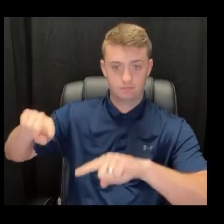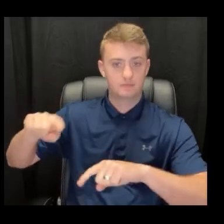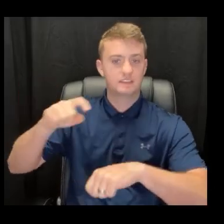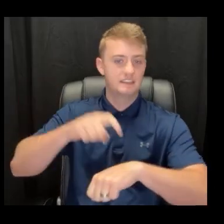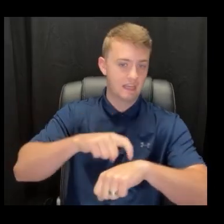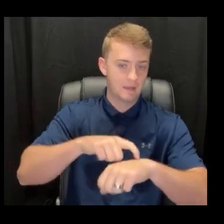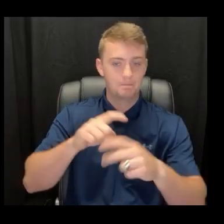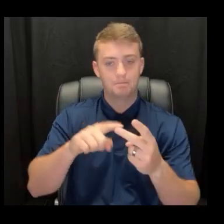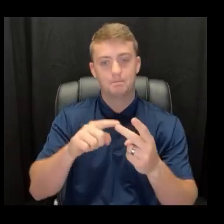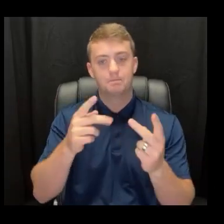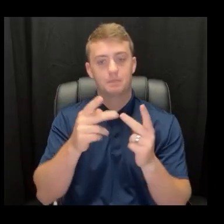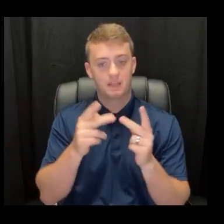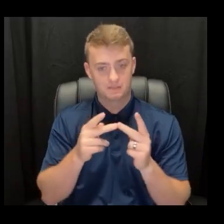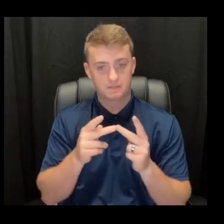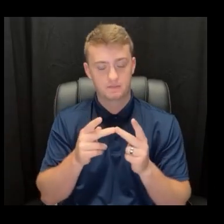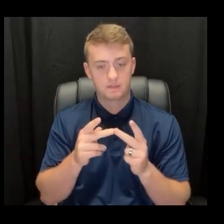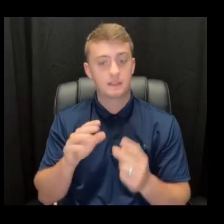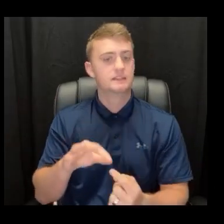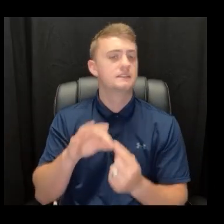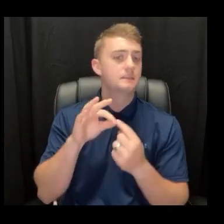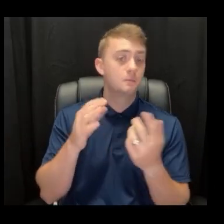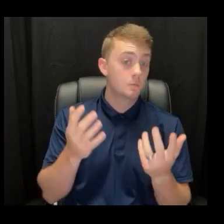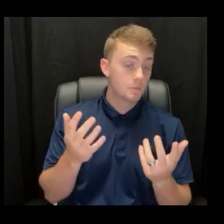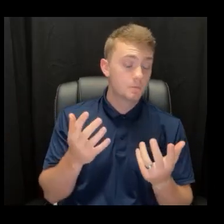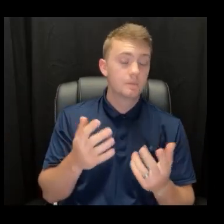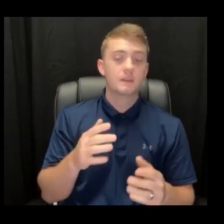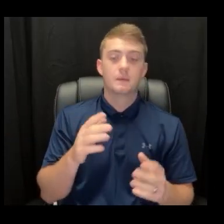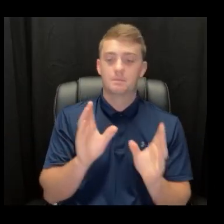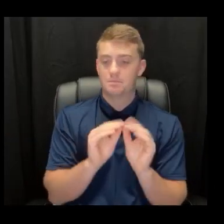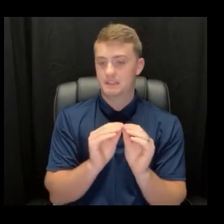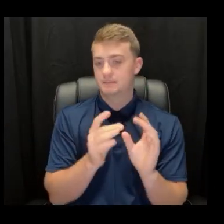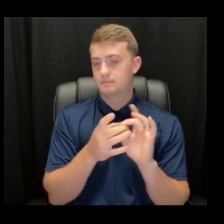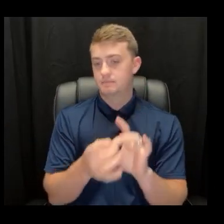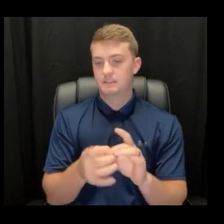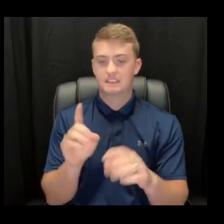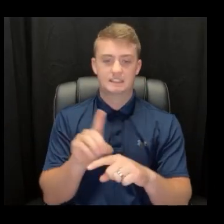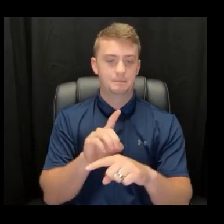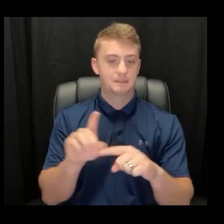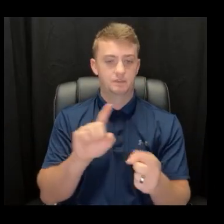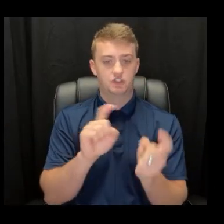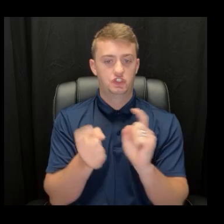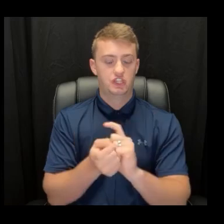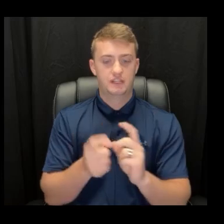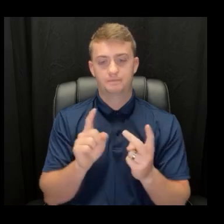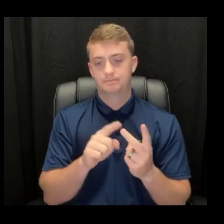time and place and an exception would be meetings concerning a disciplinary change in placement or